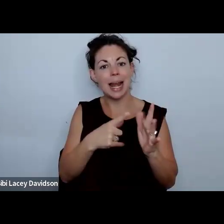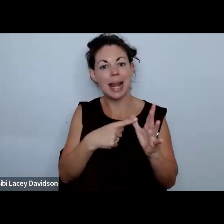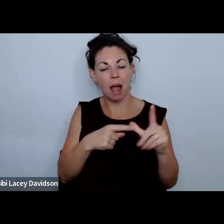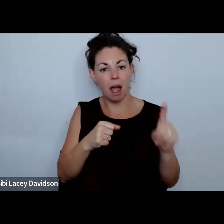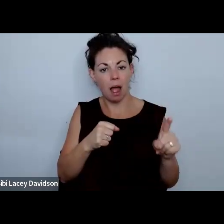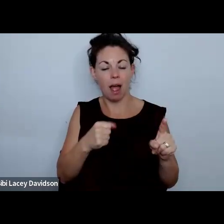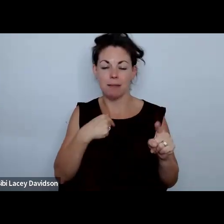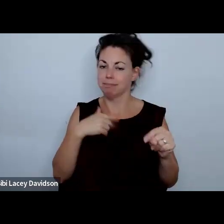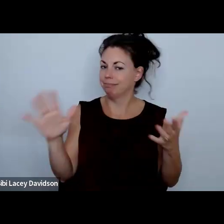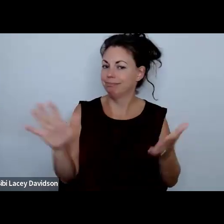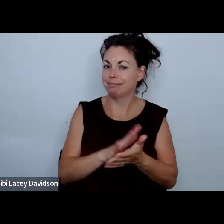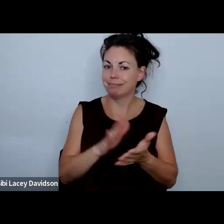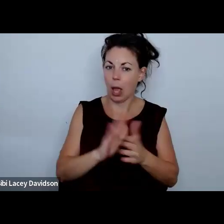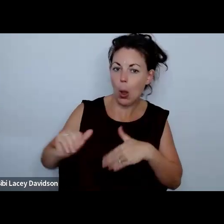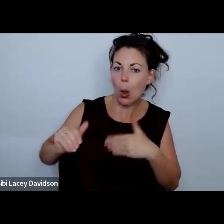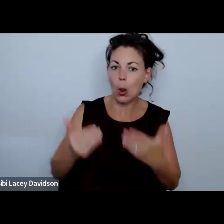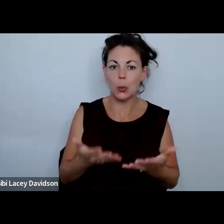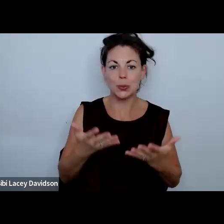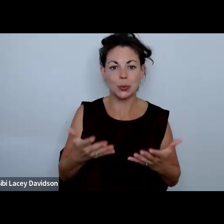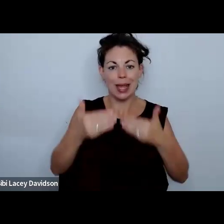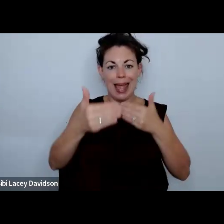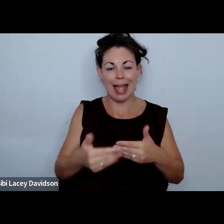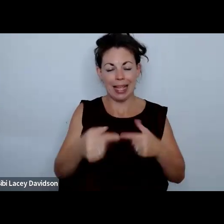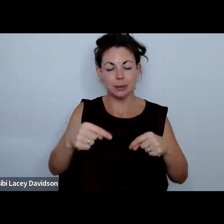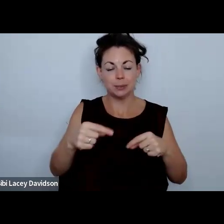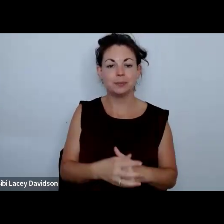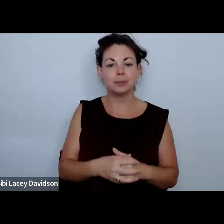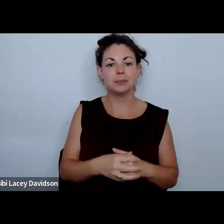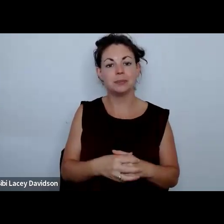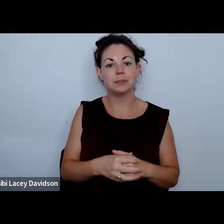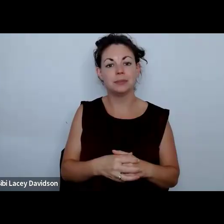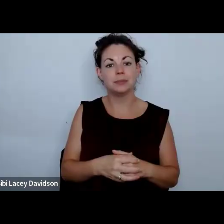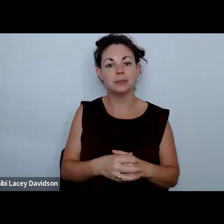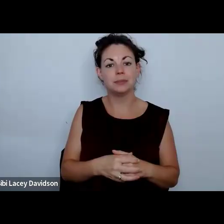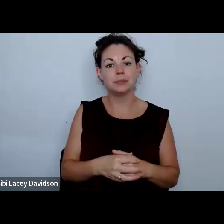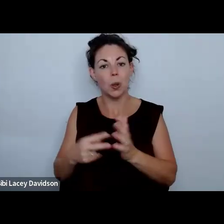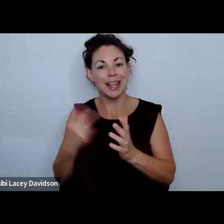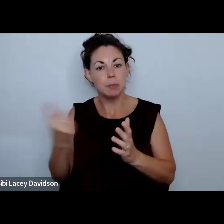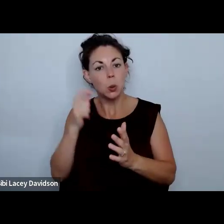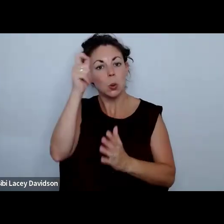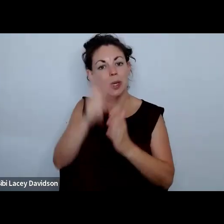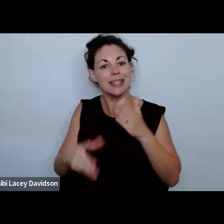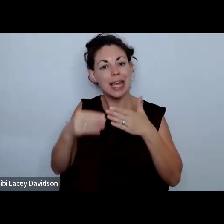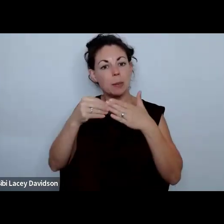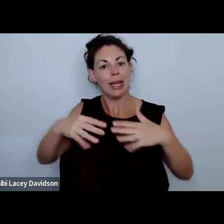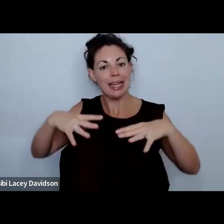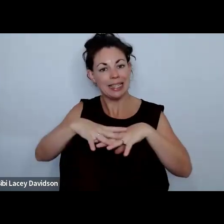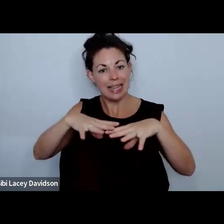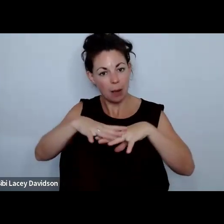I'll just go over some access elements. So hopefully you're aware we have BSL interpreters